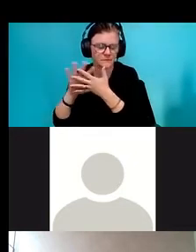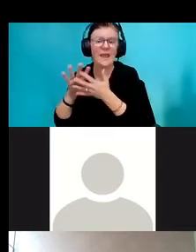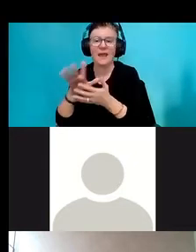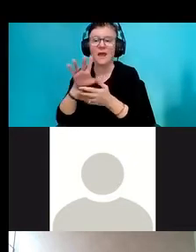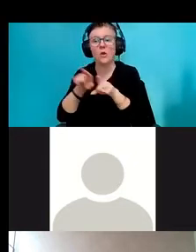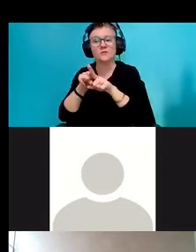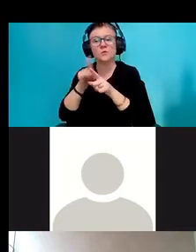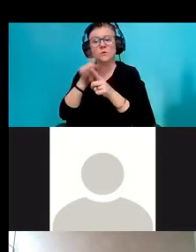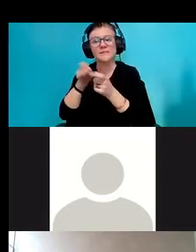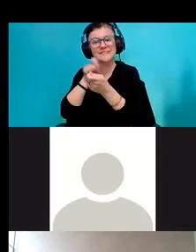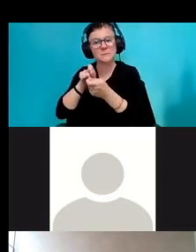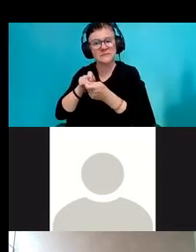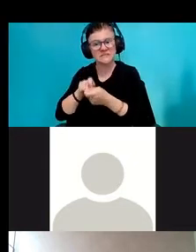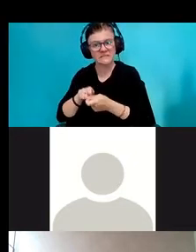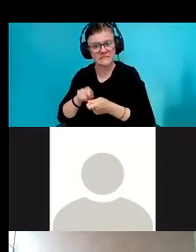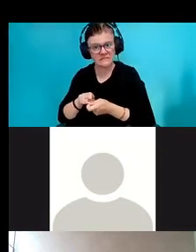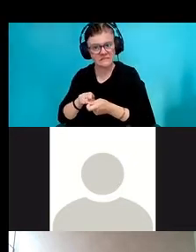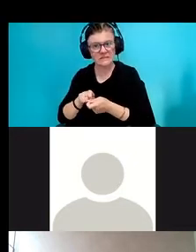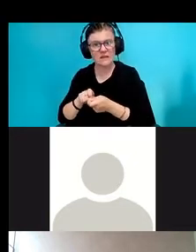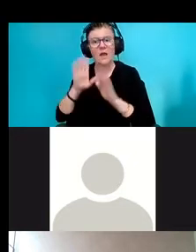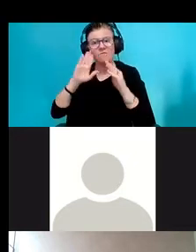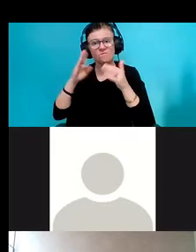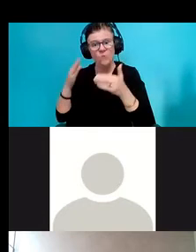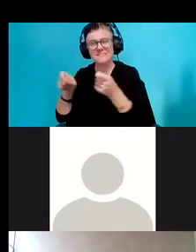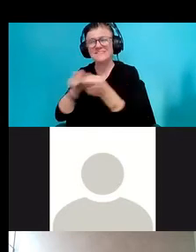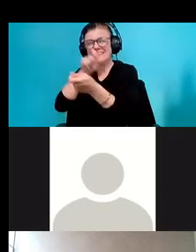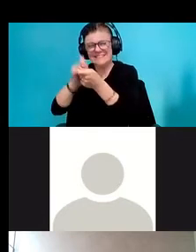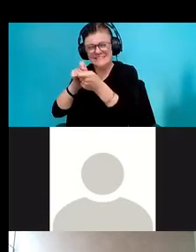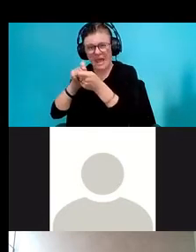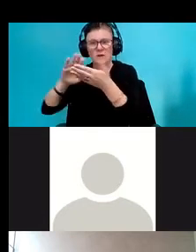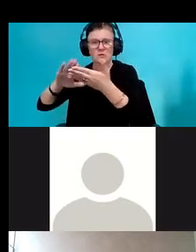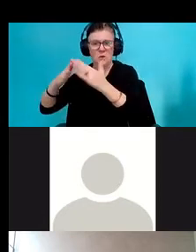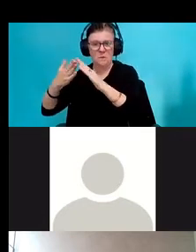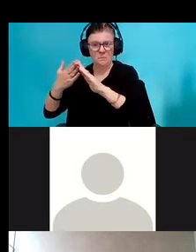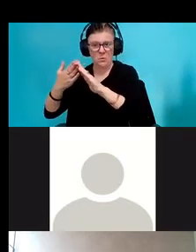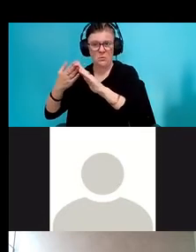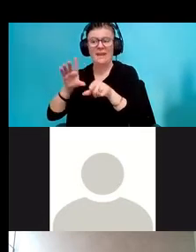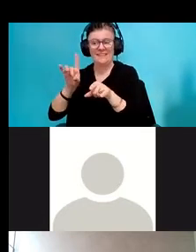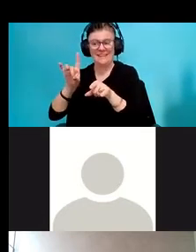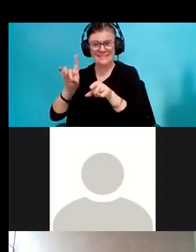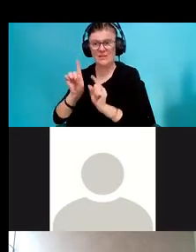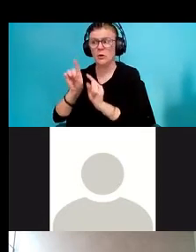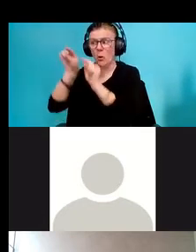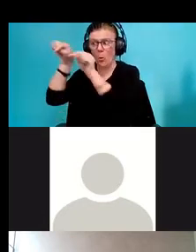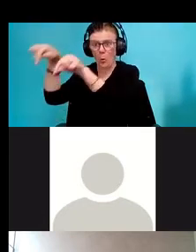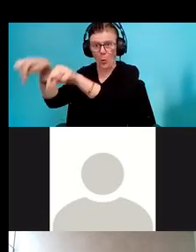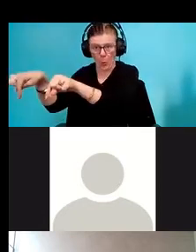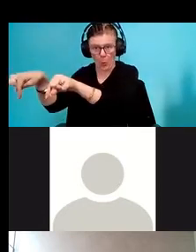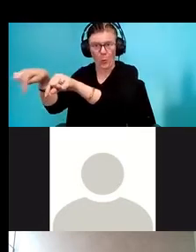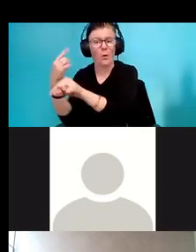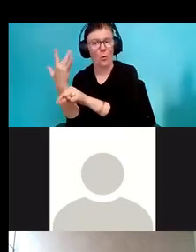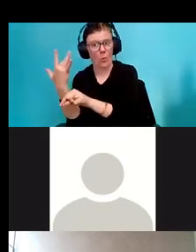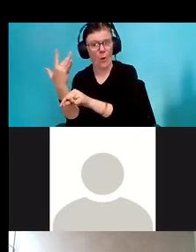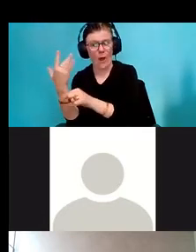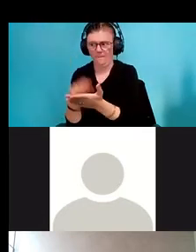It focuses on the exact underserved community that they were able to better reach as a result of this funding.